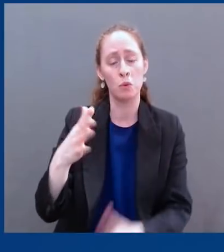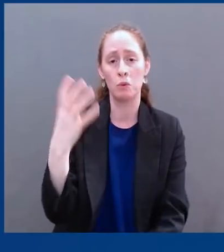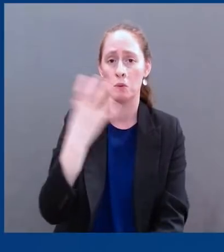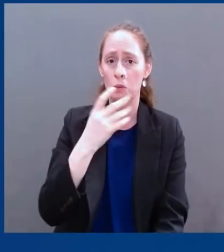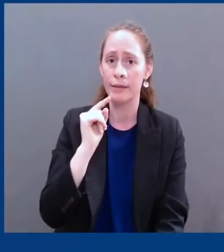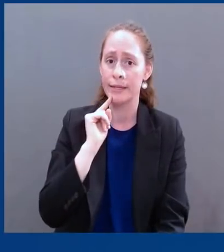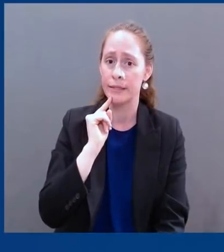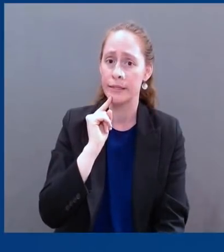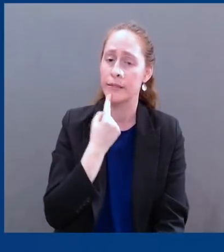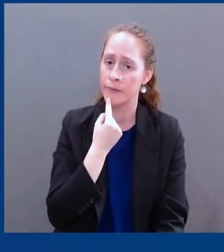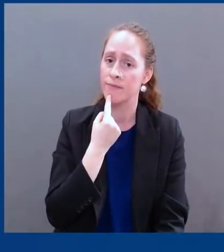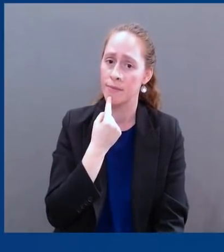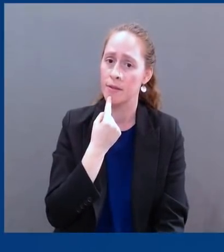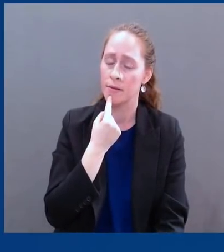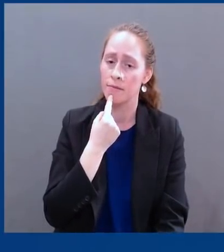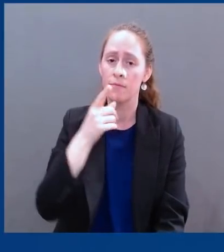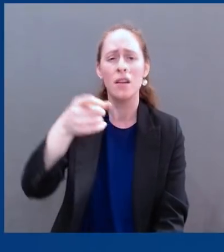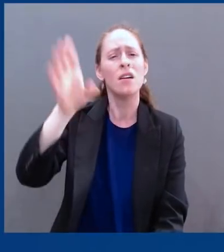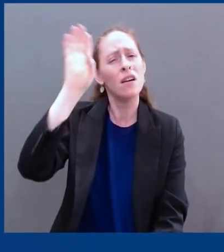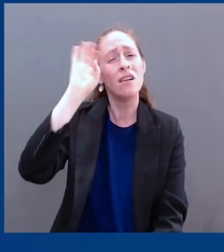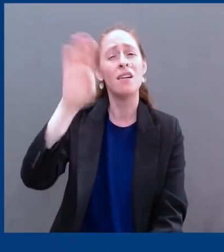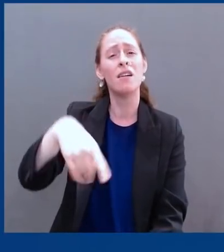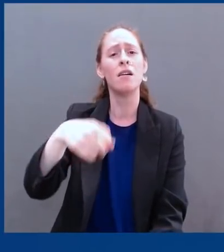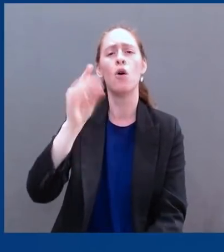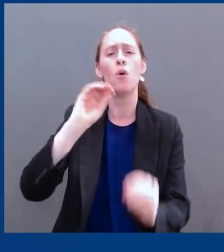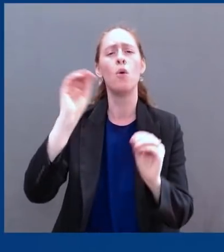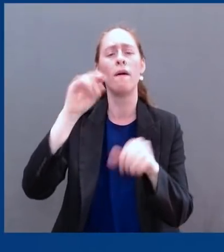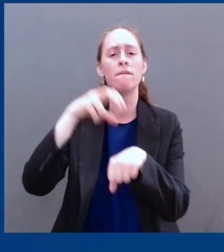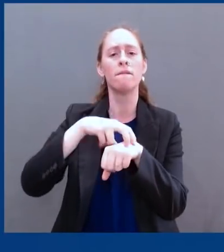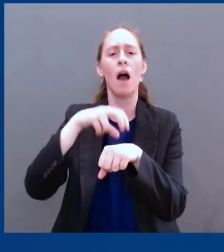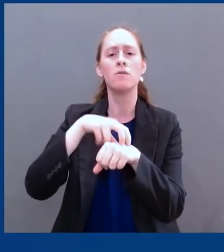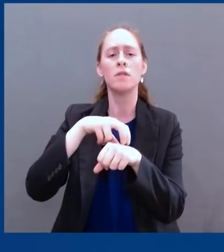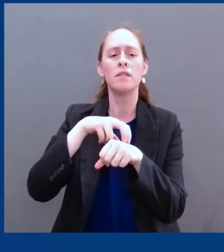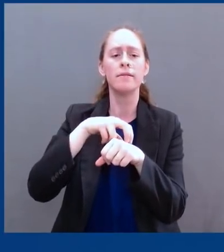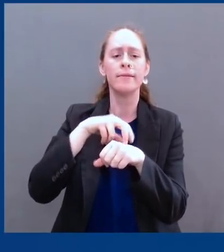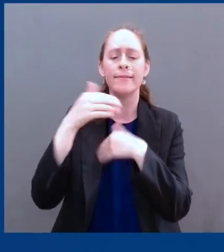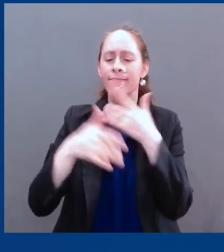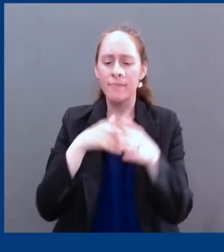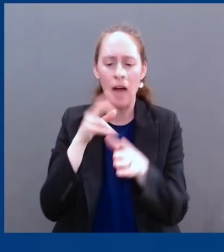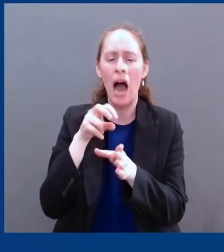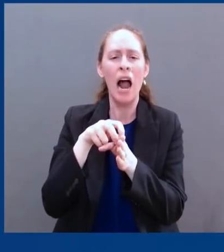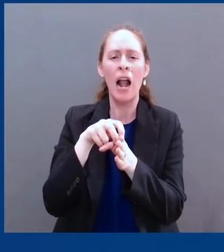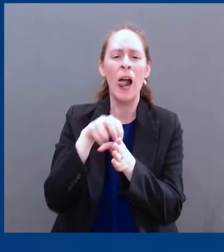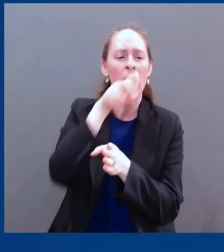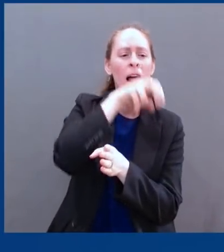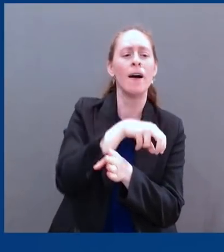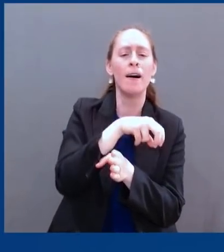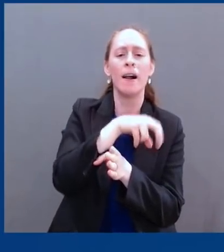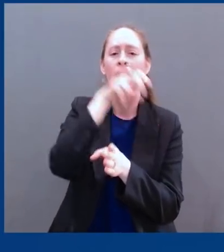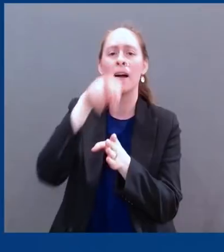and leaving large unvaccinated populations worldwide will increase the risk of new deadly variants